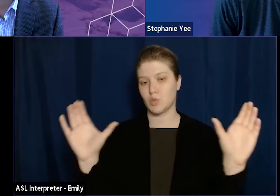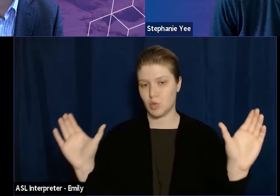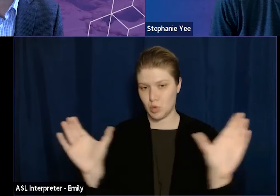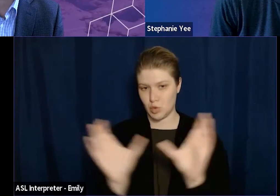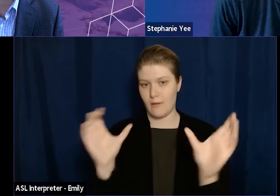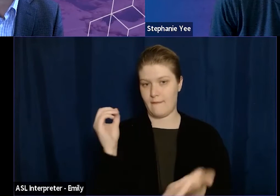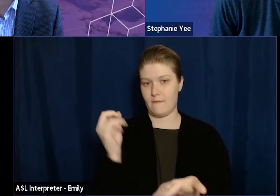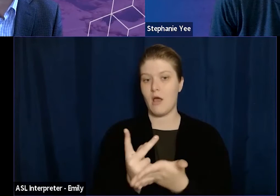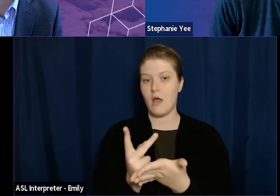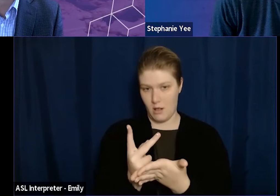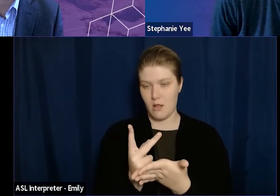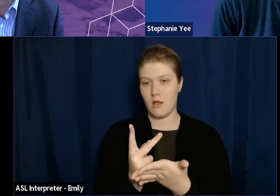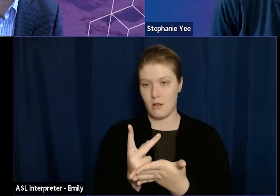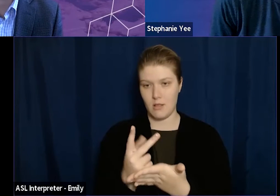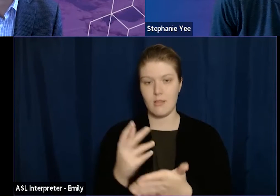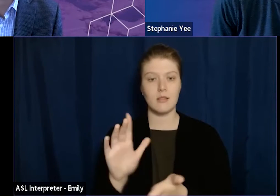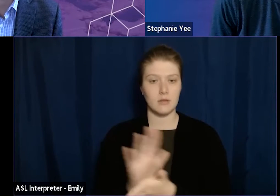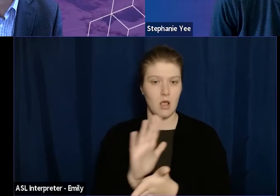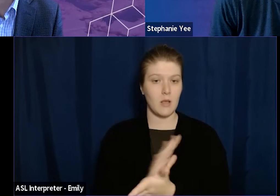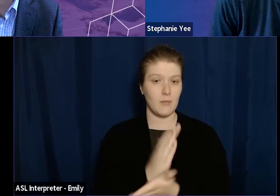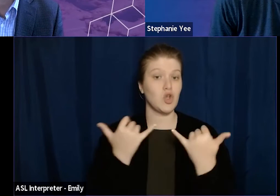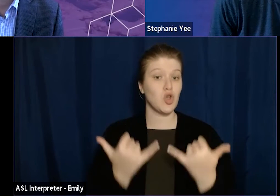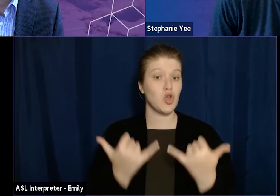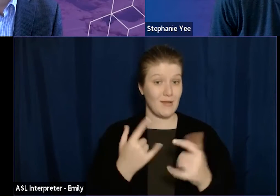that those documents are current, accurate, and complete.